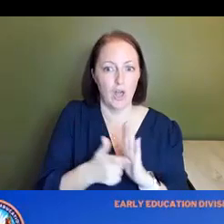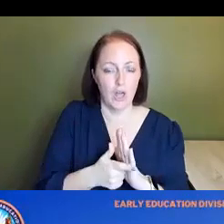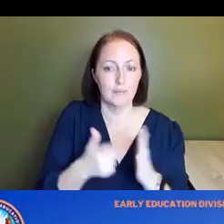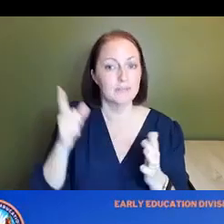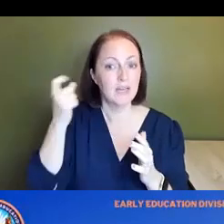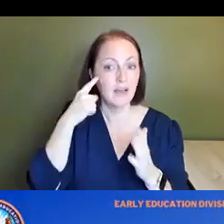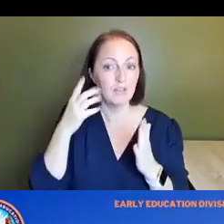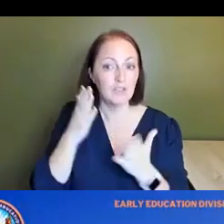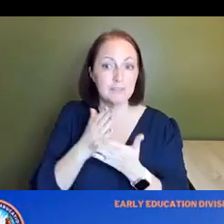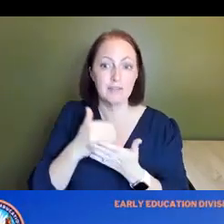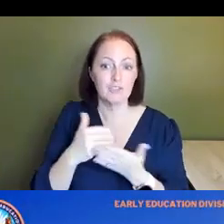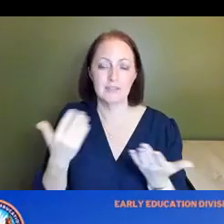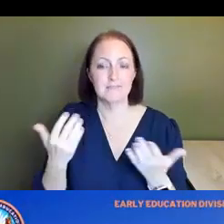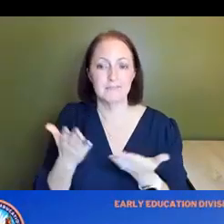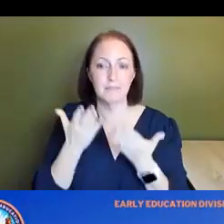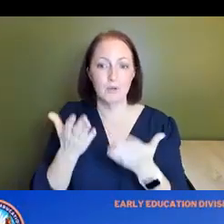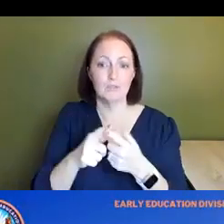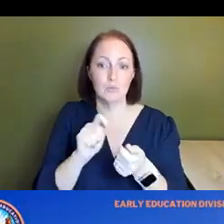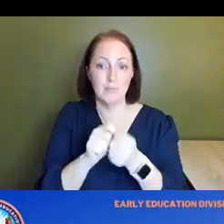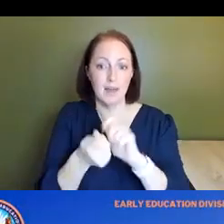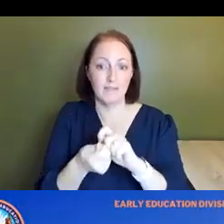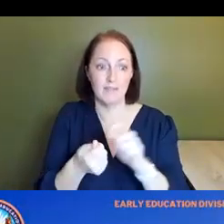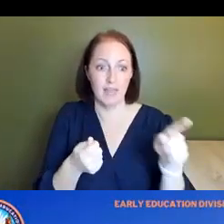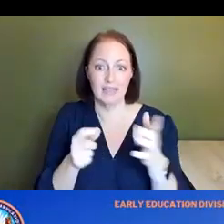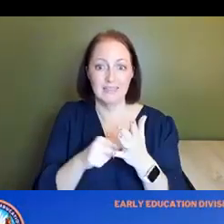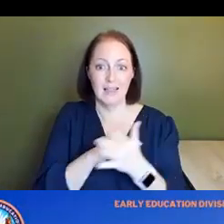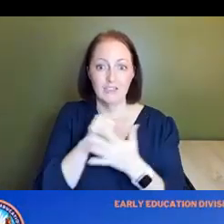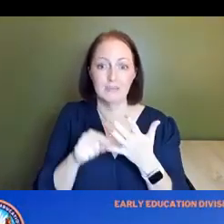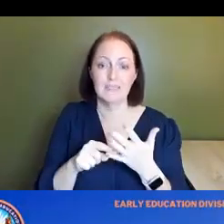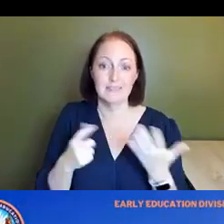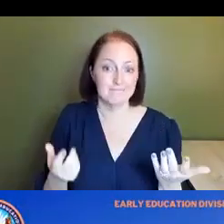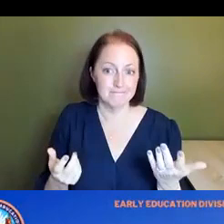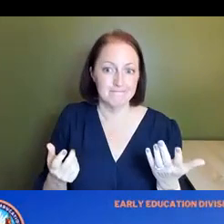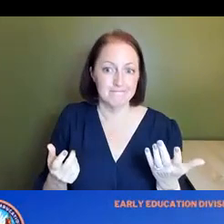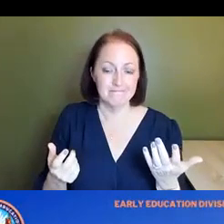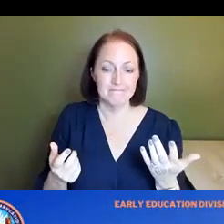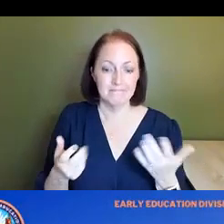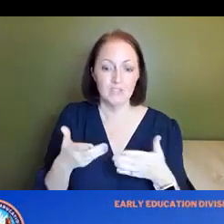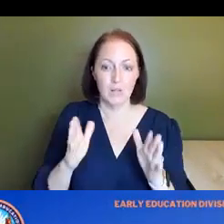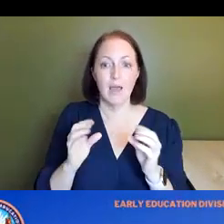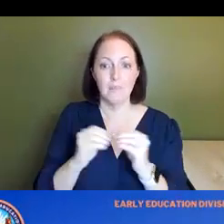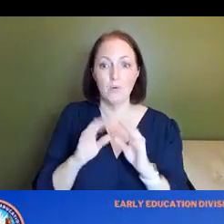Budget is actually proposing to modify these eligibility criteria to allow for more children